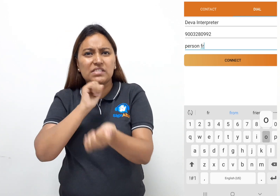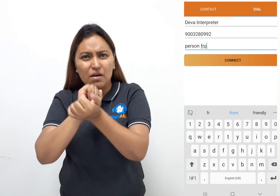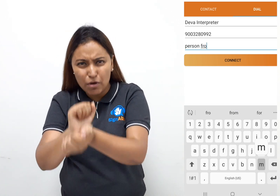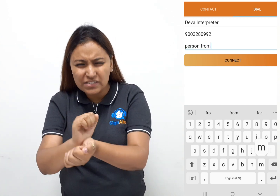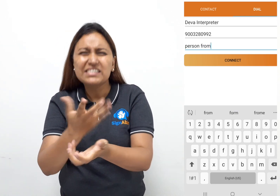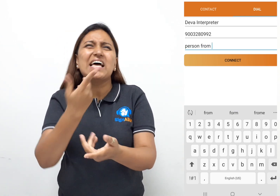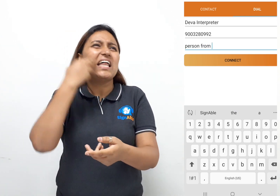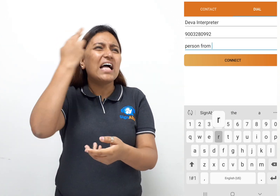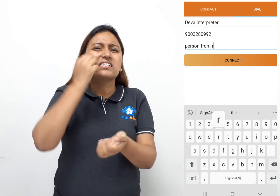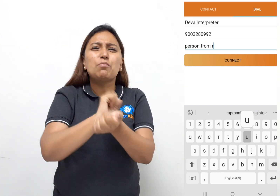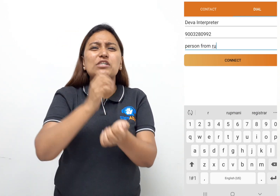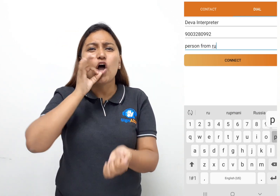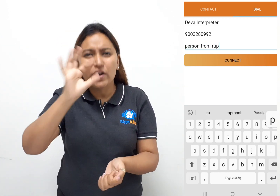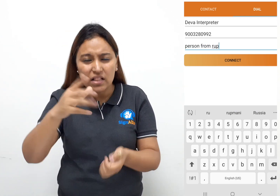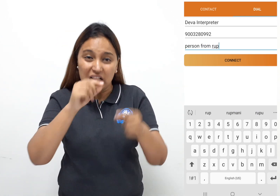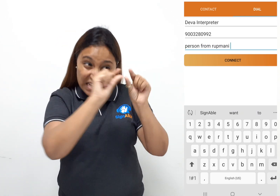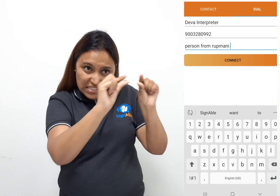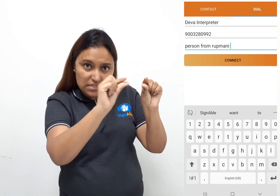The reason might be, to contact hospital or to talk to police.